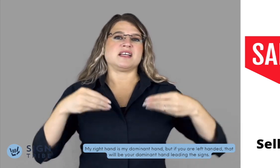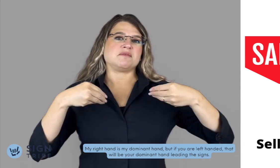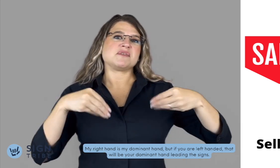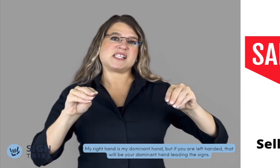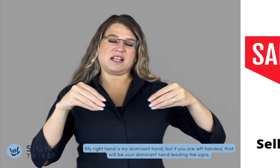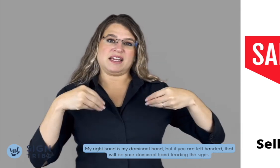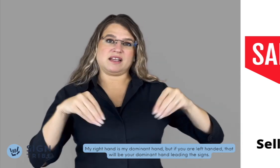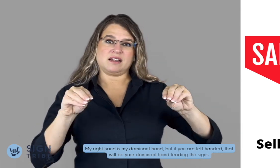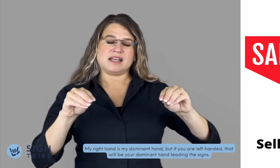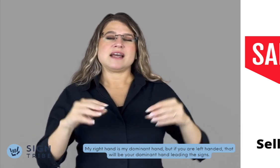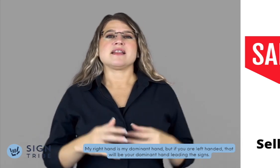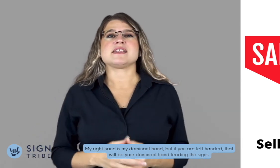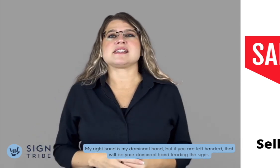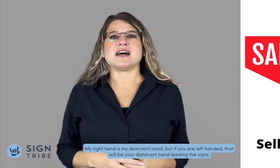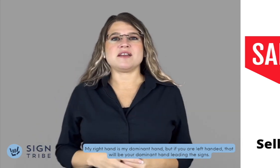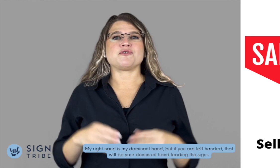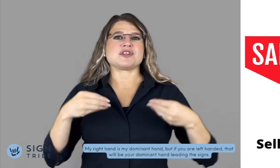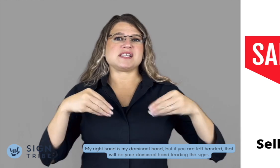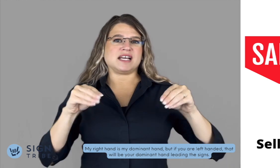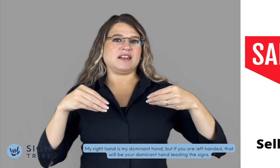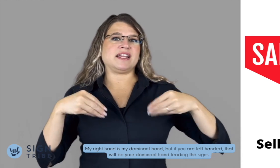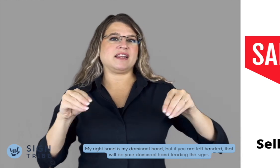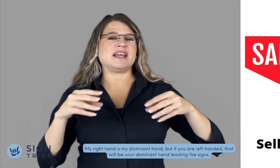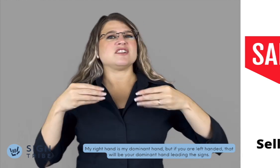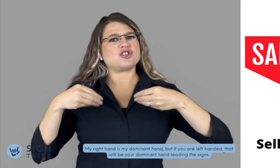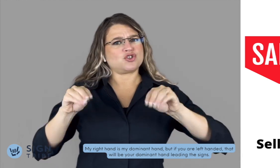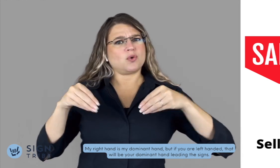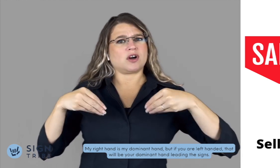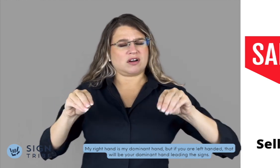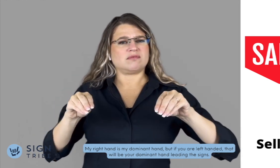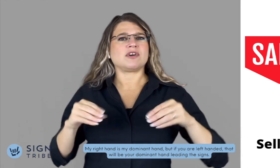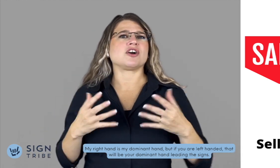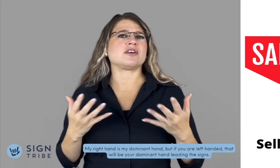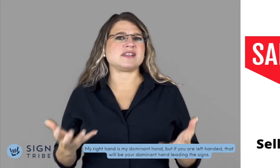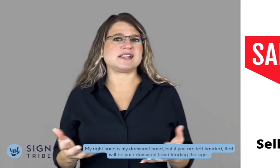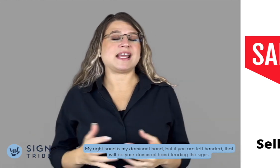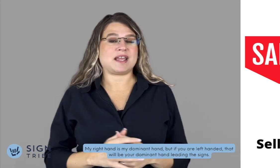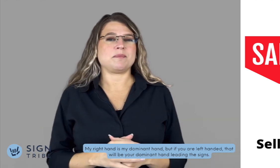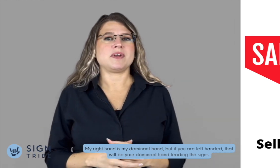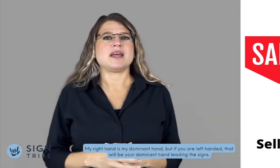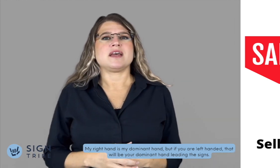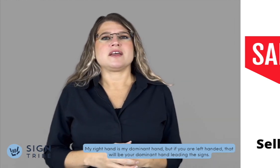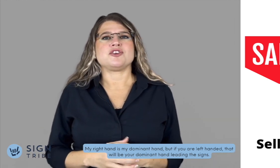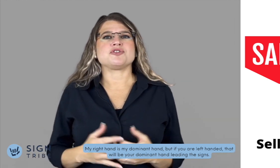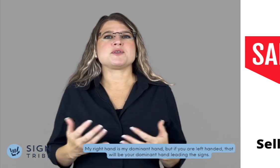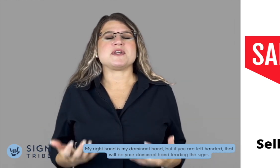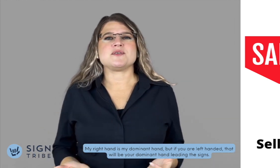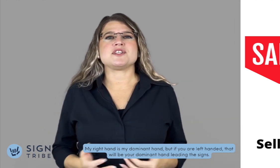then selling. The sign for selling and store are the same. You'll just be using